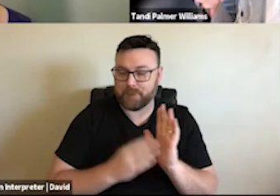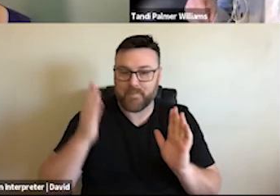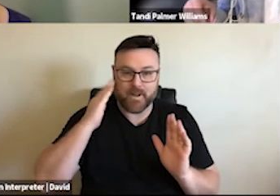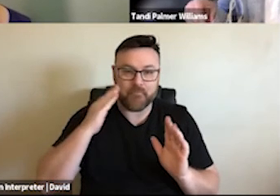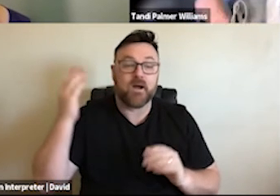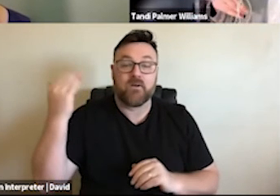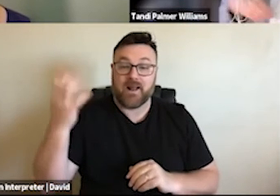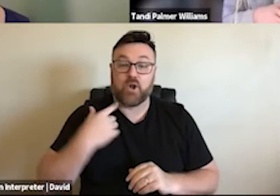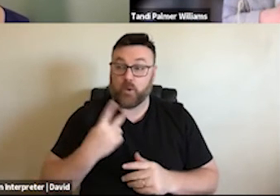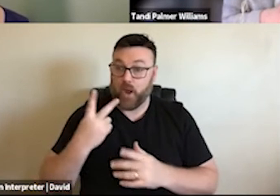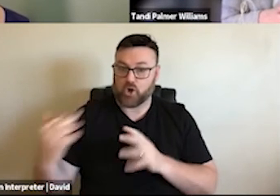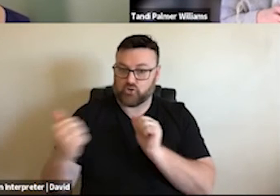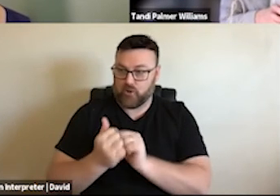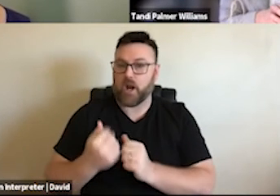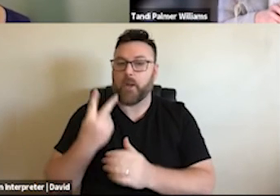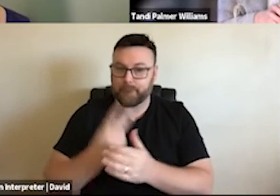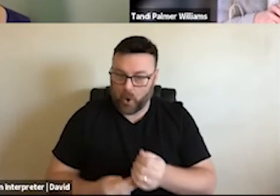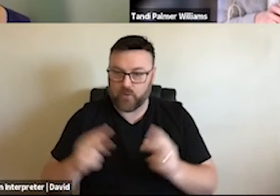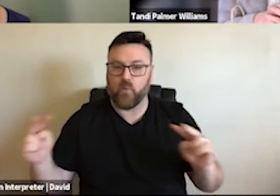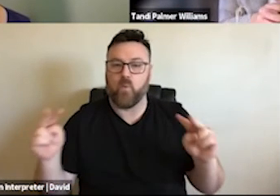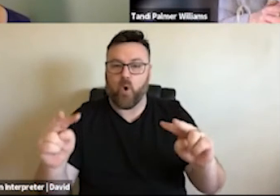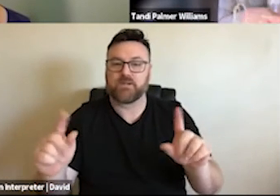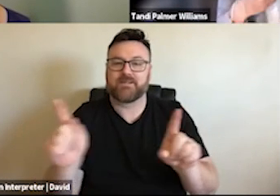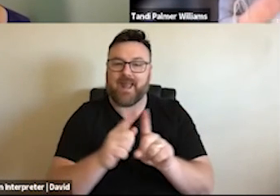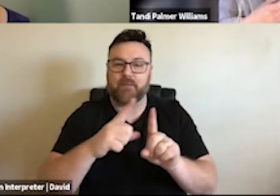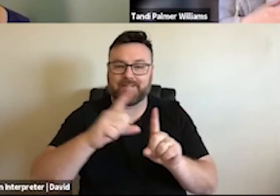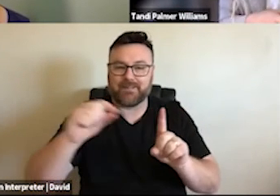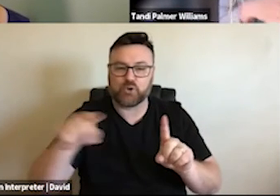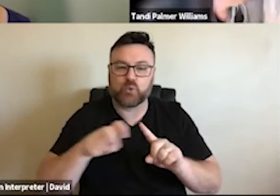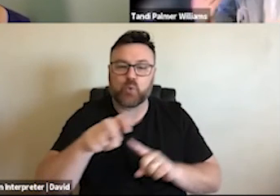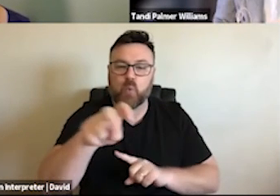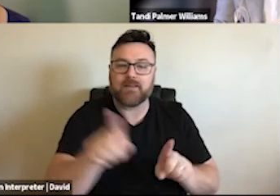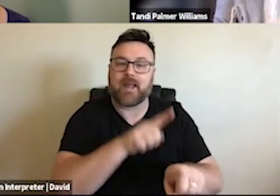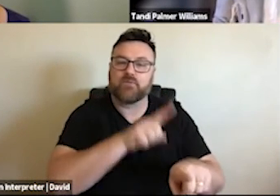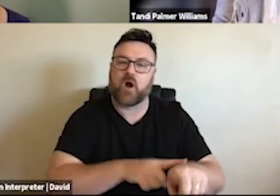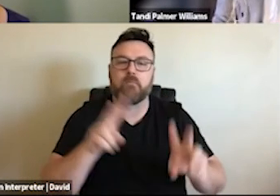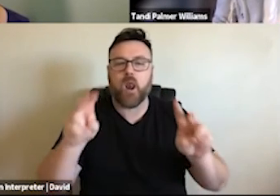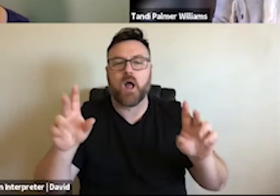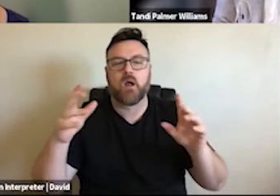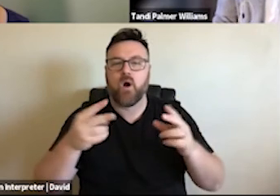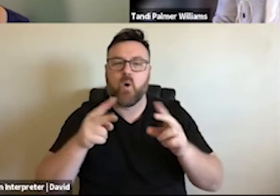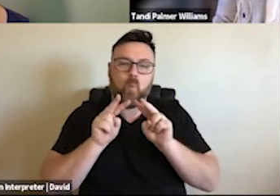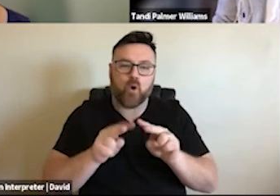both go online to see the same digital tour at the same.